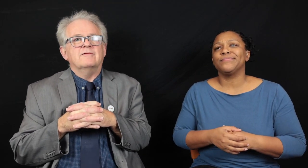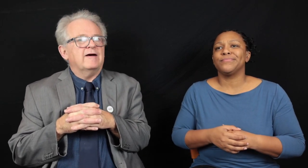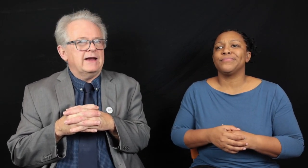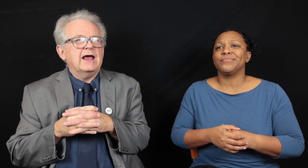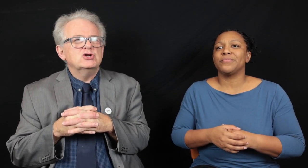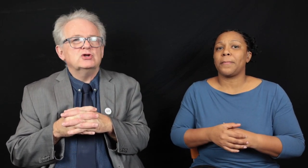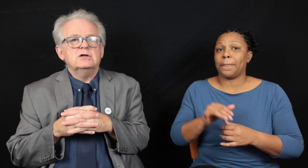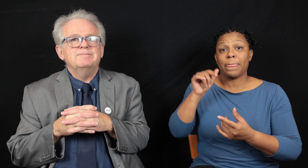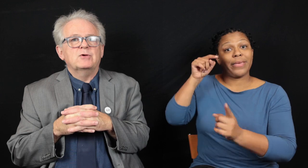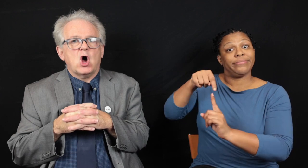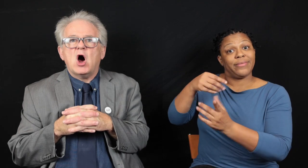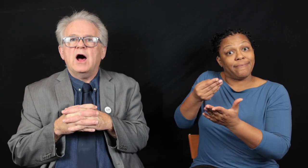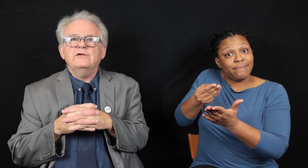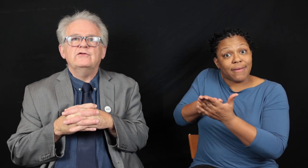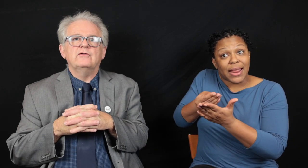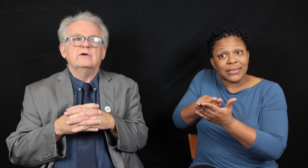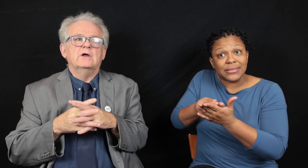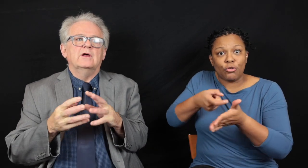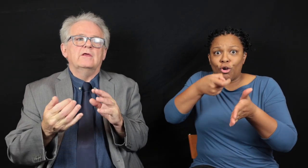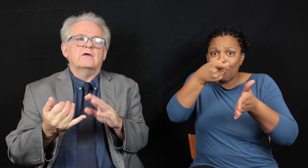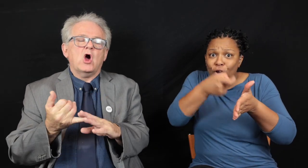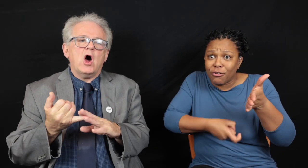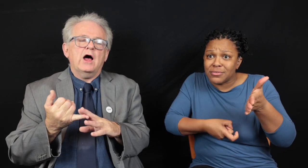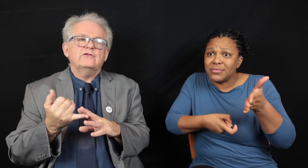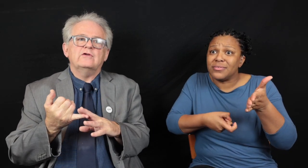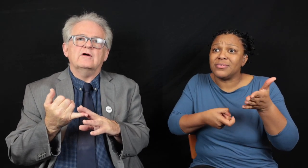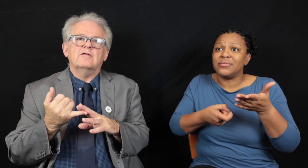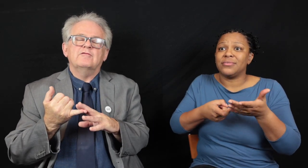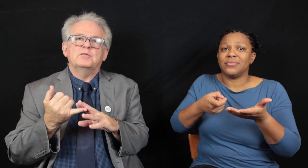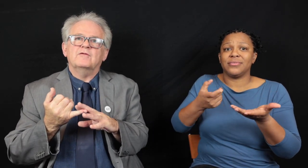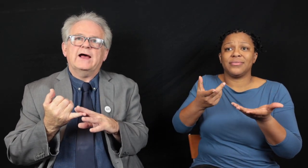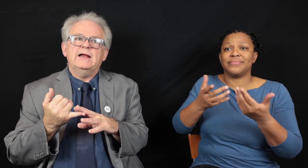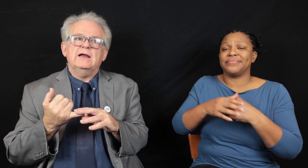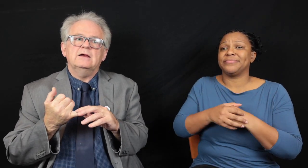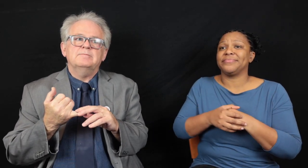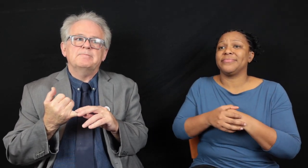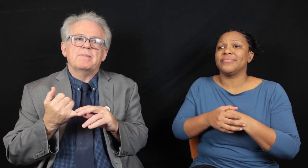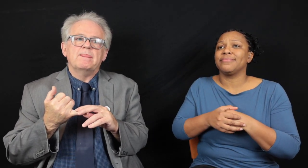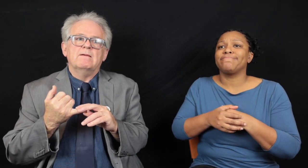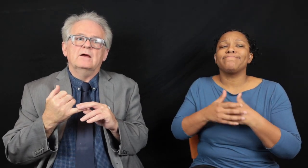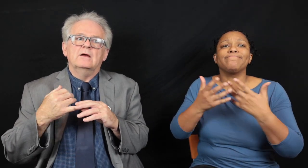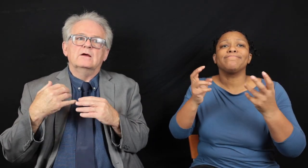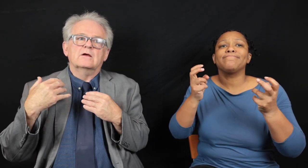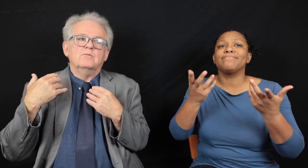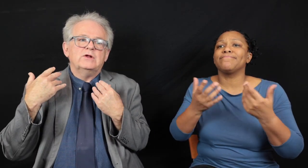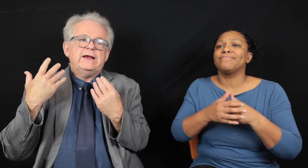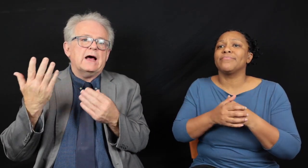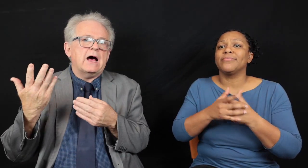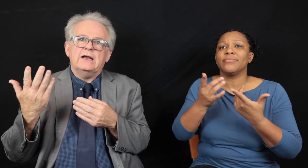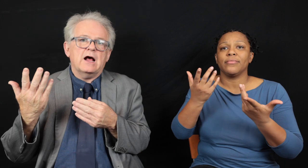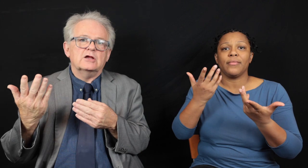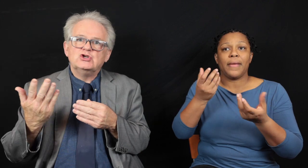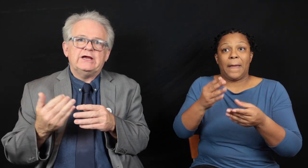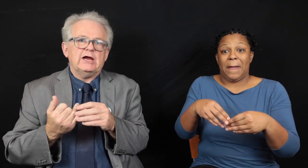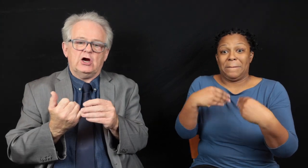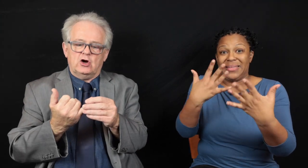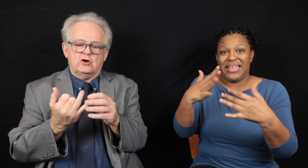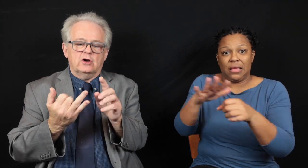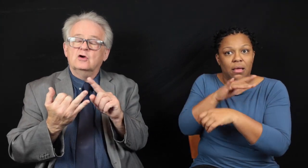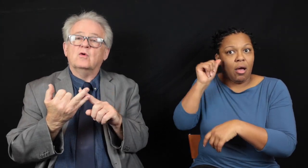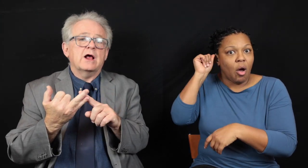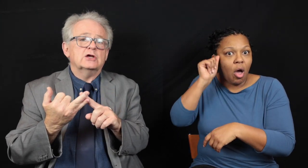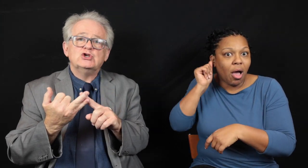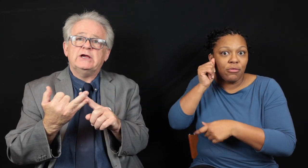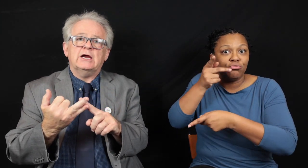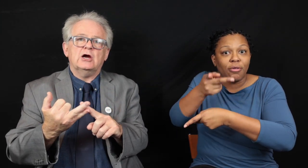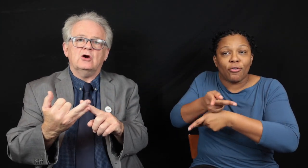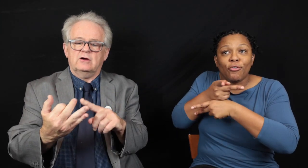a financial cost, the cost of providing complete audiology care, neurology care,